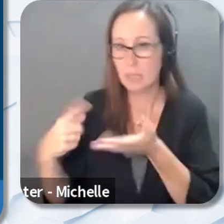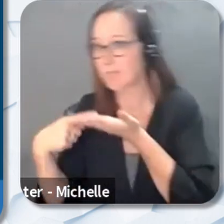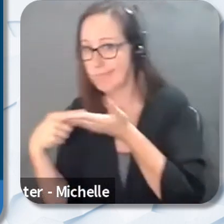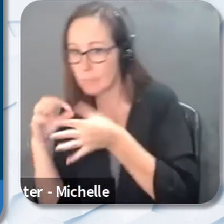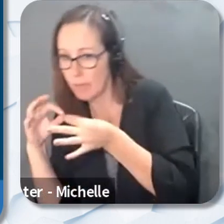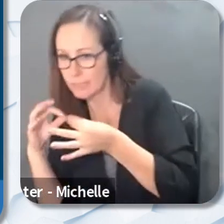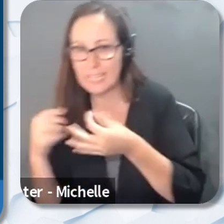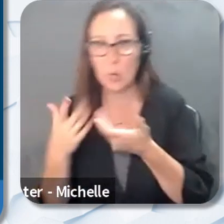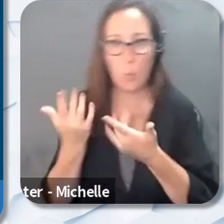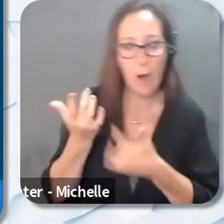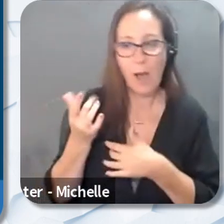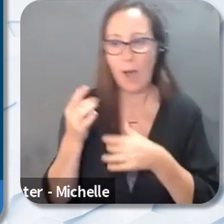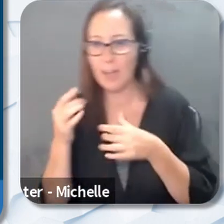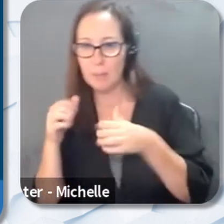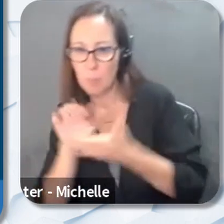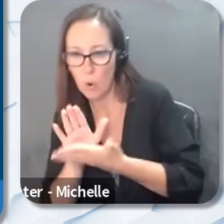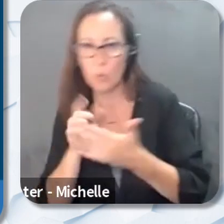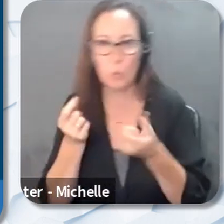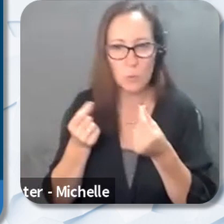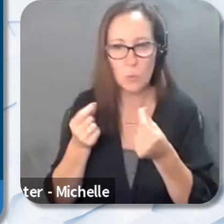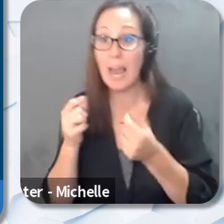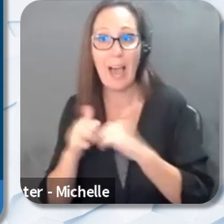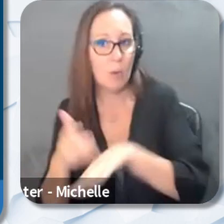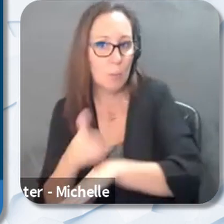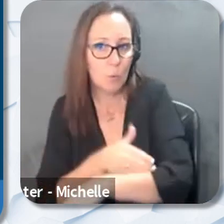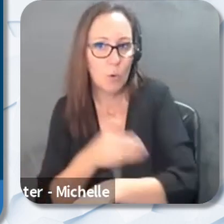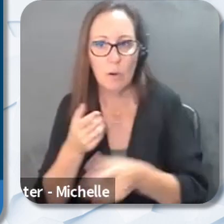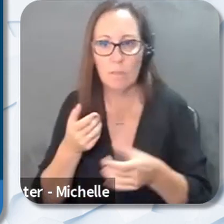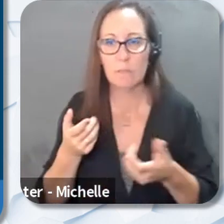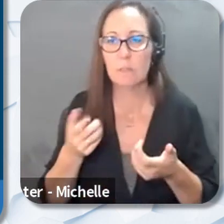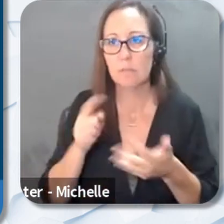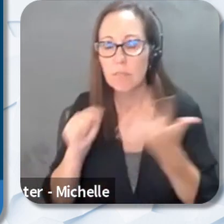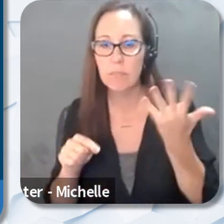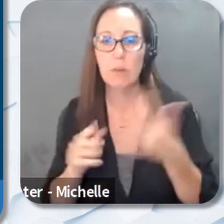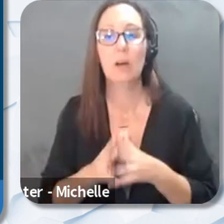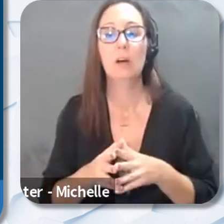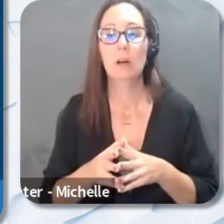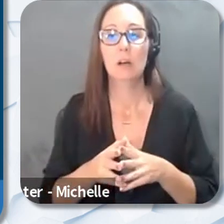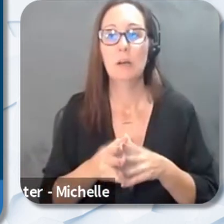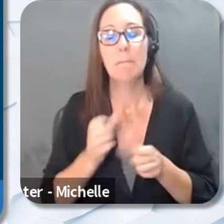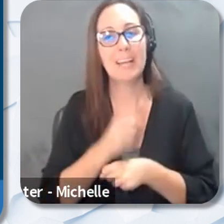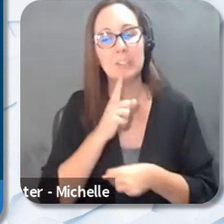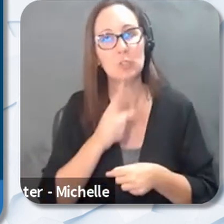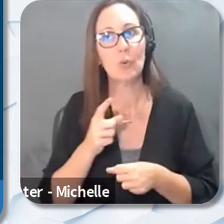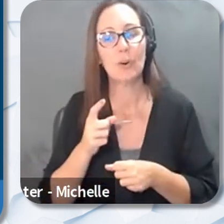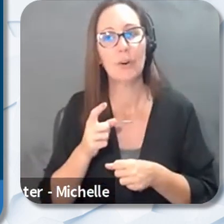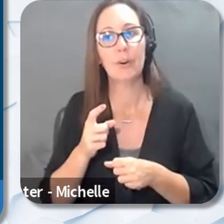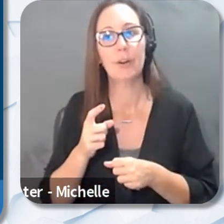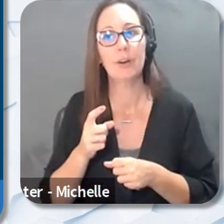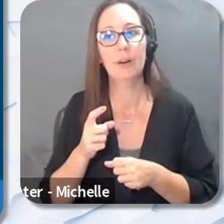certain things and things that we could improve on. and making sure that we educated, the site